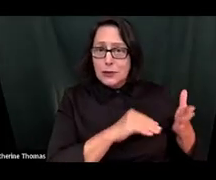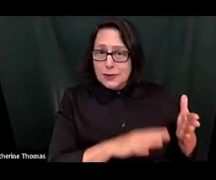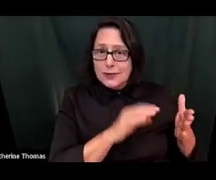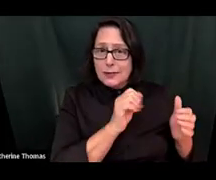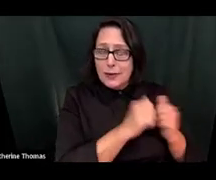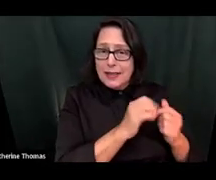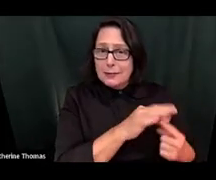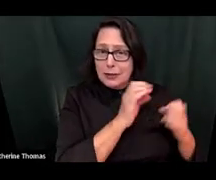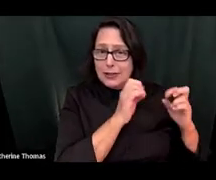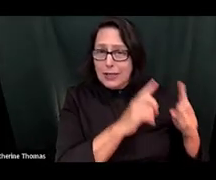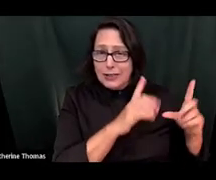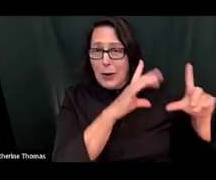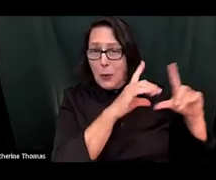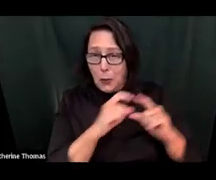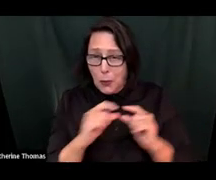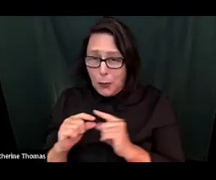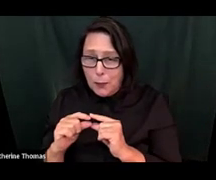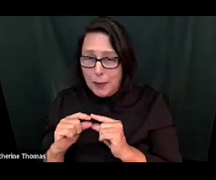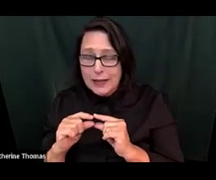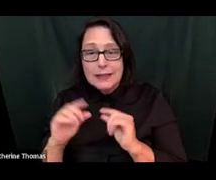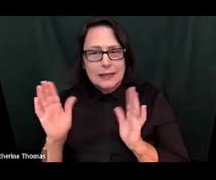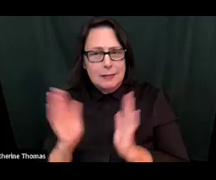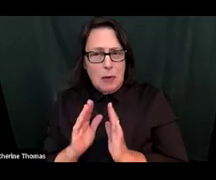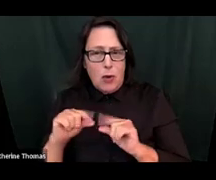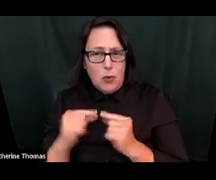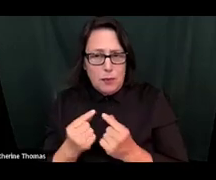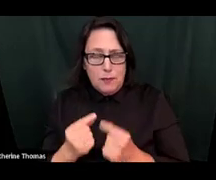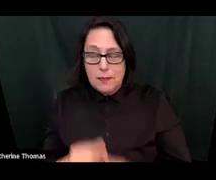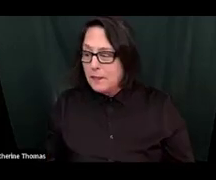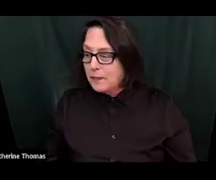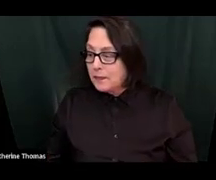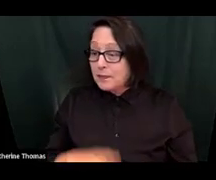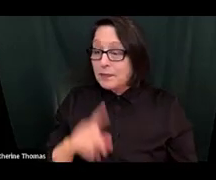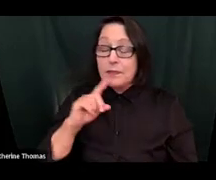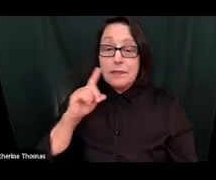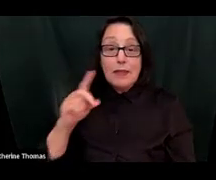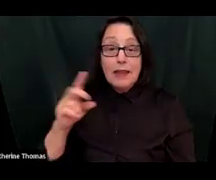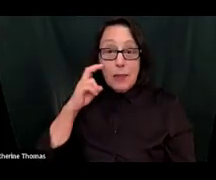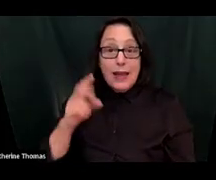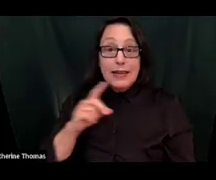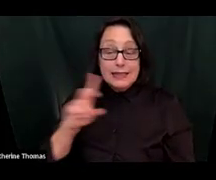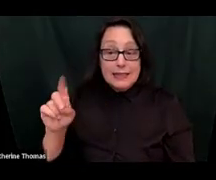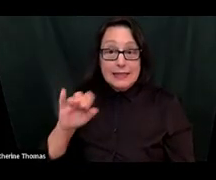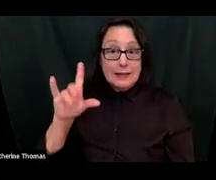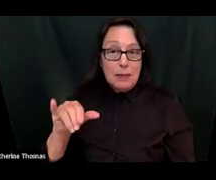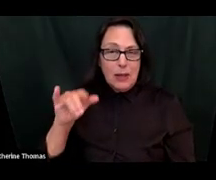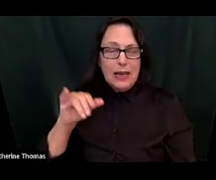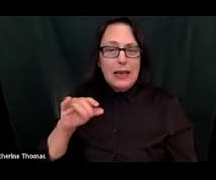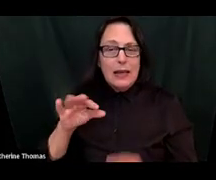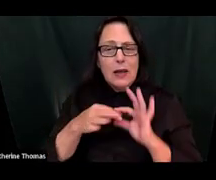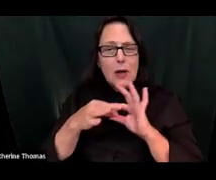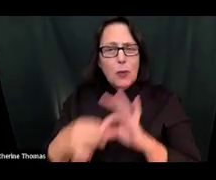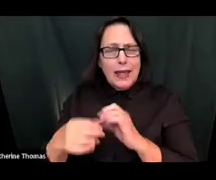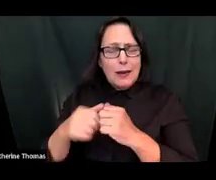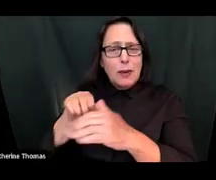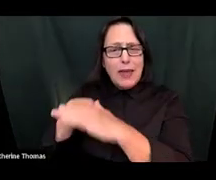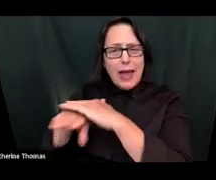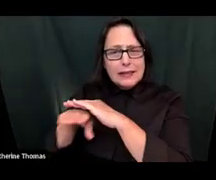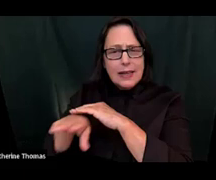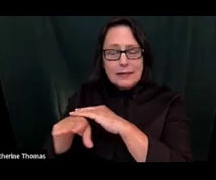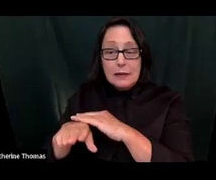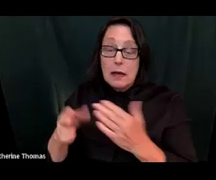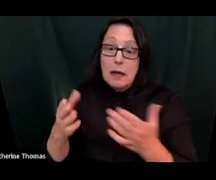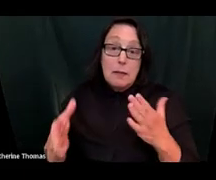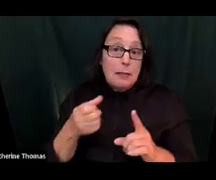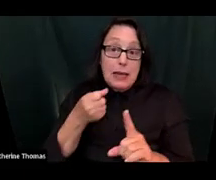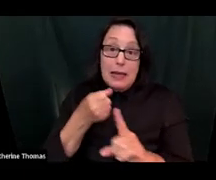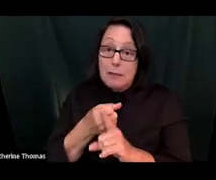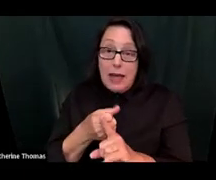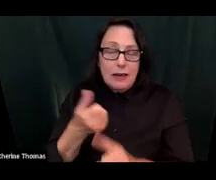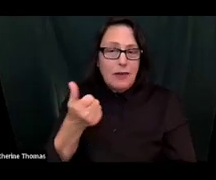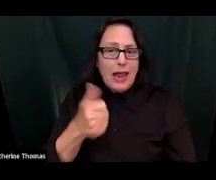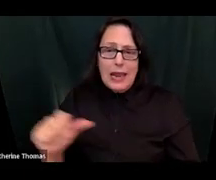students. Deafblindness is a disability of access. It can be an impact to any range